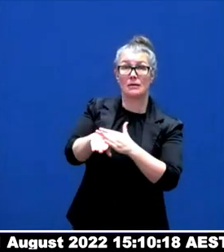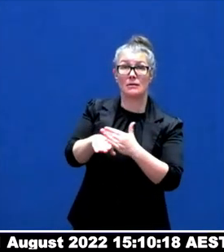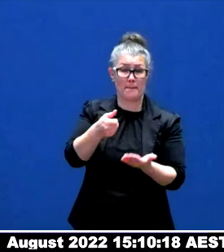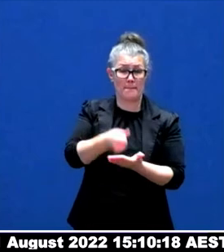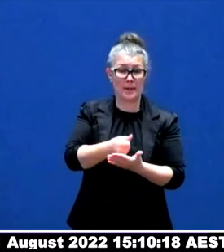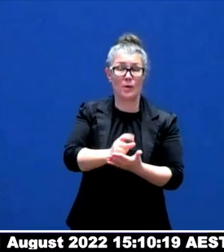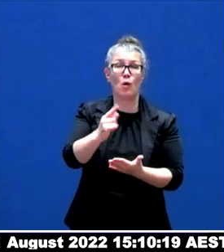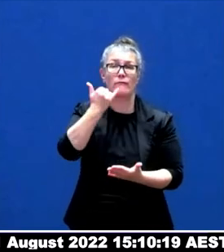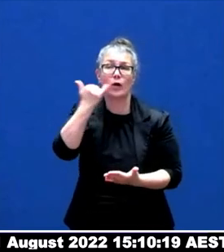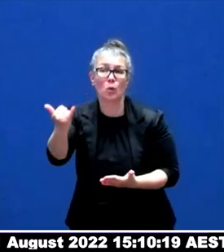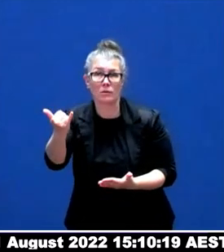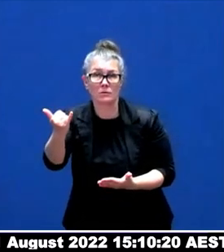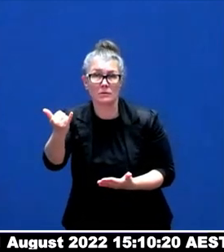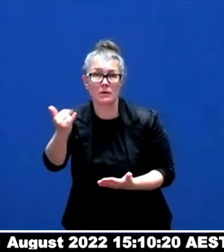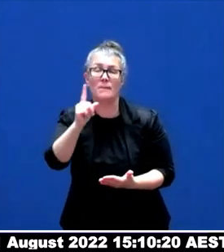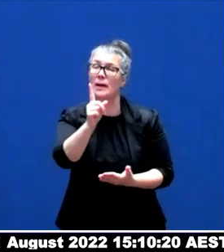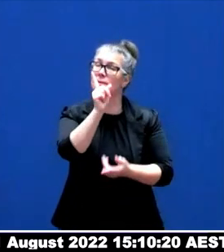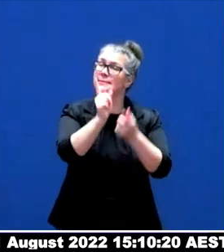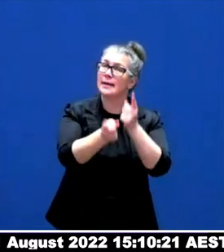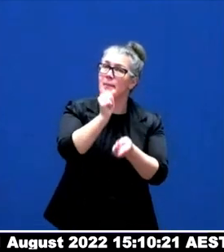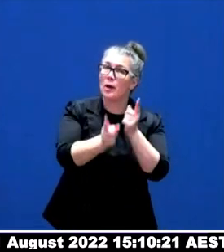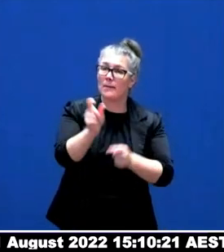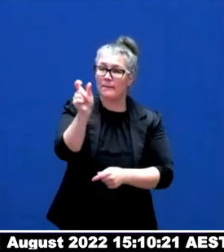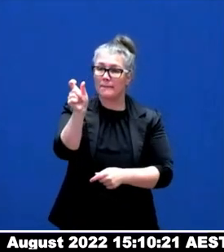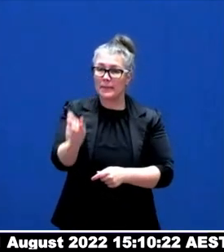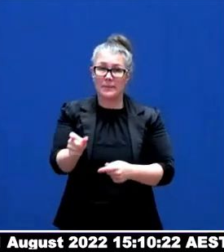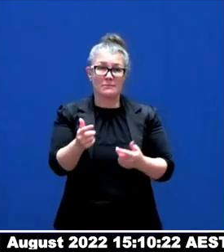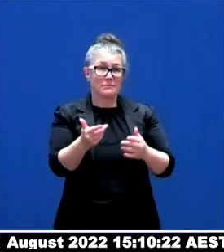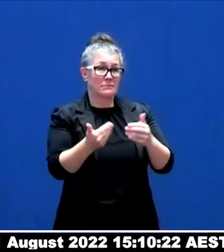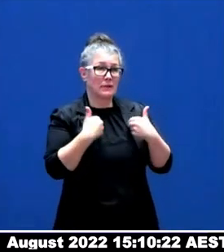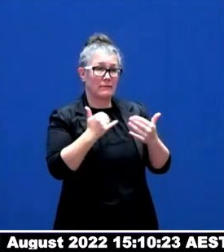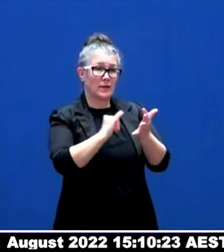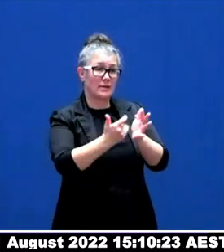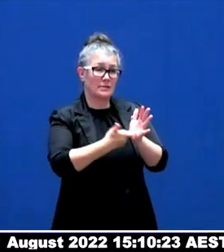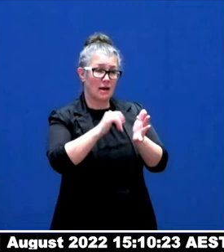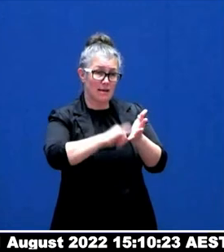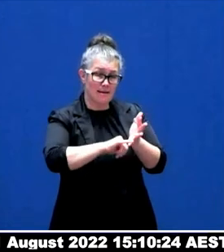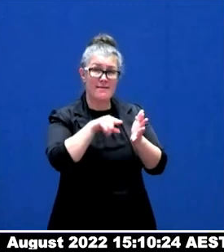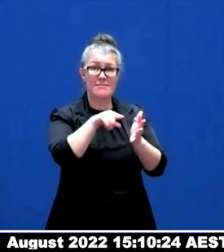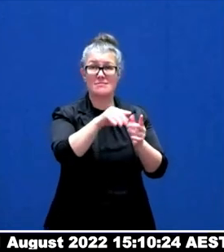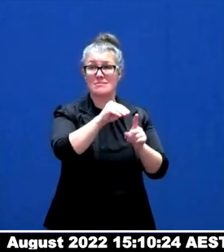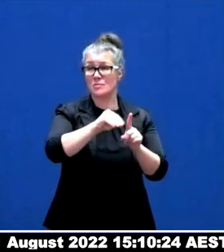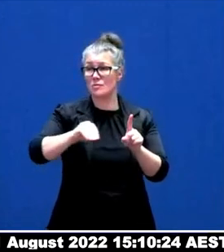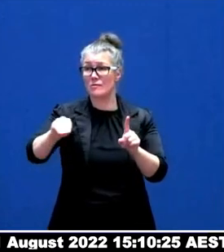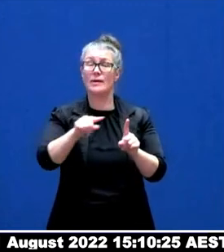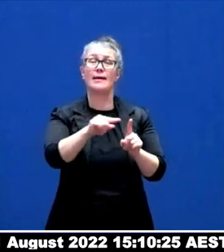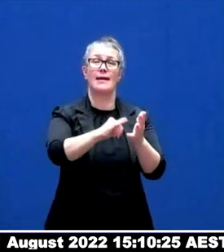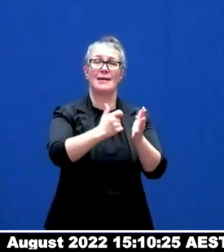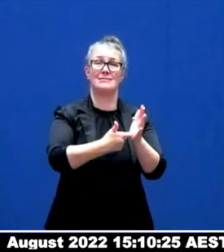However, sometimes with participants in SRSs, it's the SRS proprietor that answers